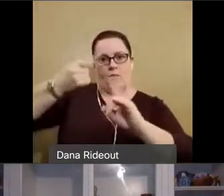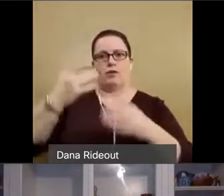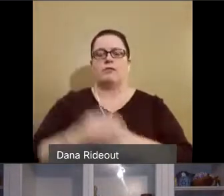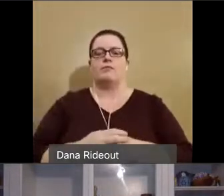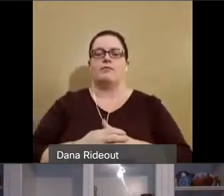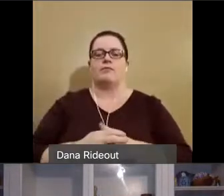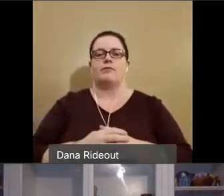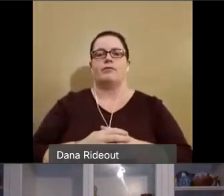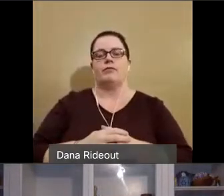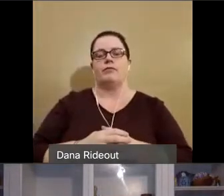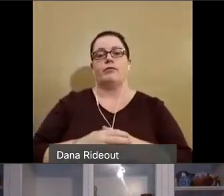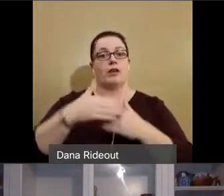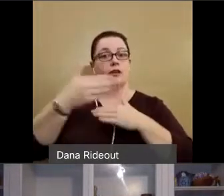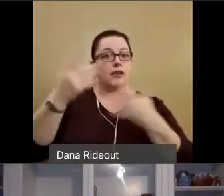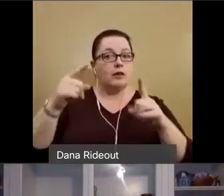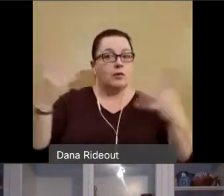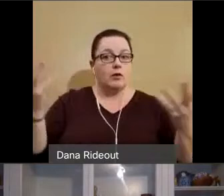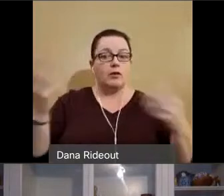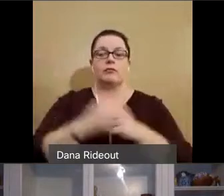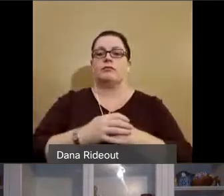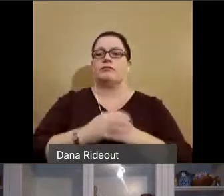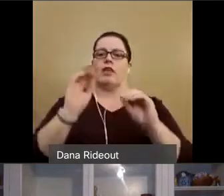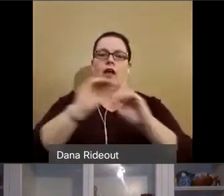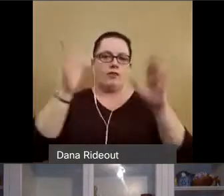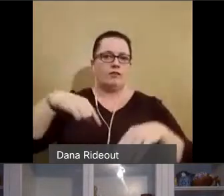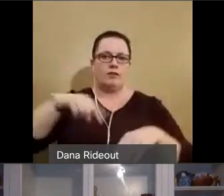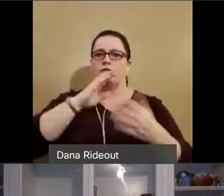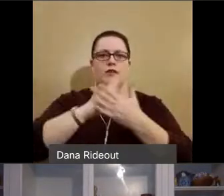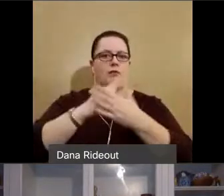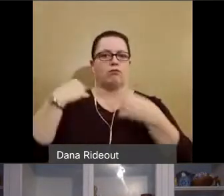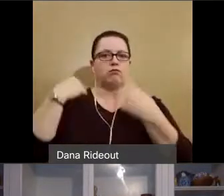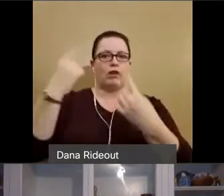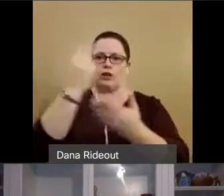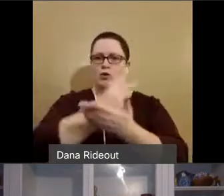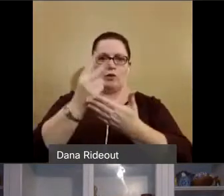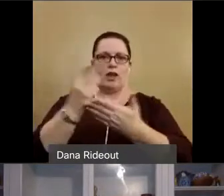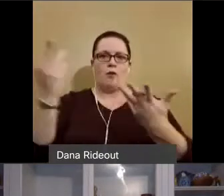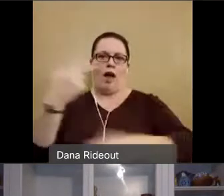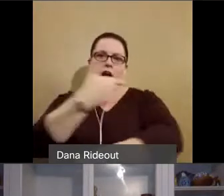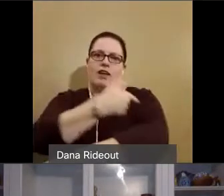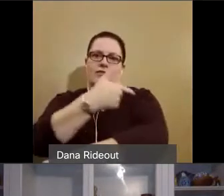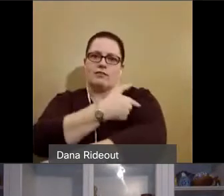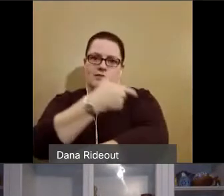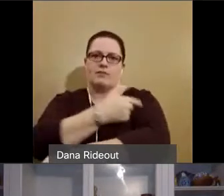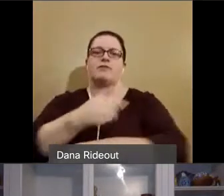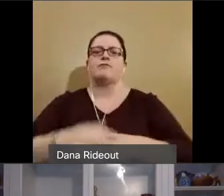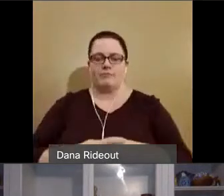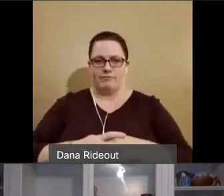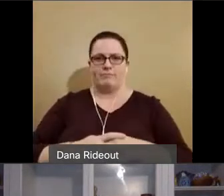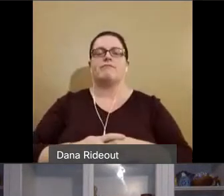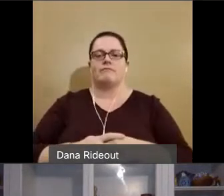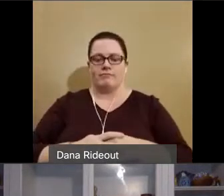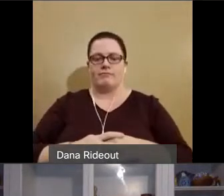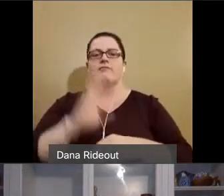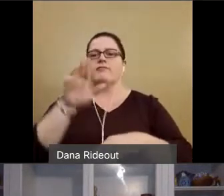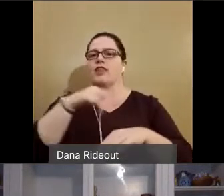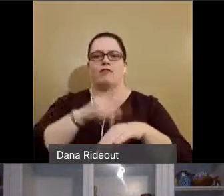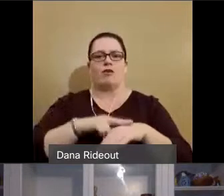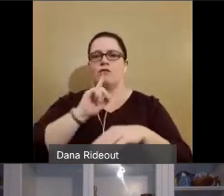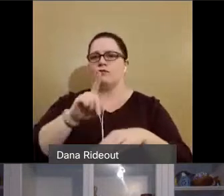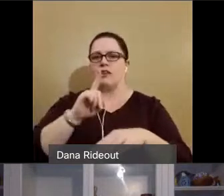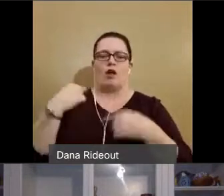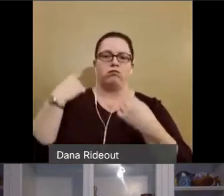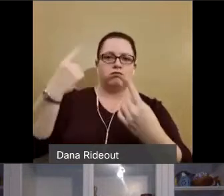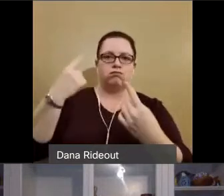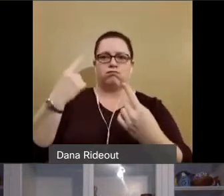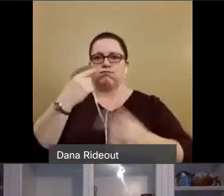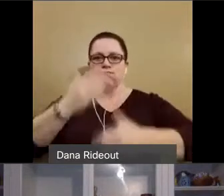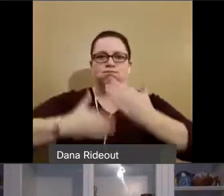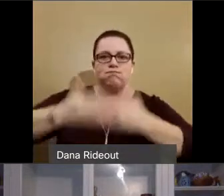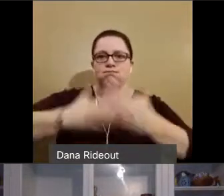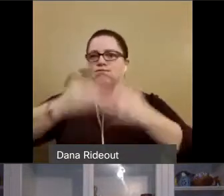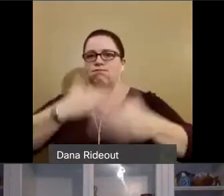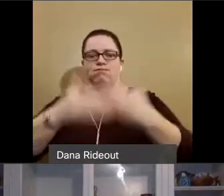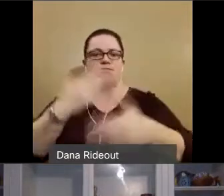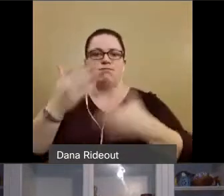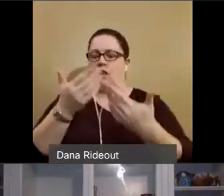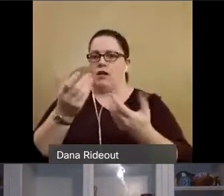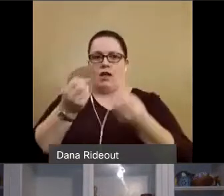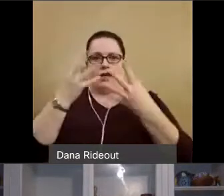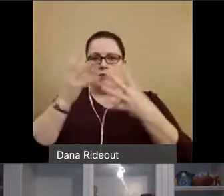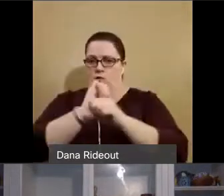What happens next of course, we've all been talking about the last 2 weeks vaccines. So, of course, the pace and scale of endeavor that has gone into identifying these 3.